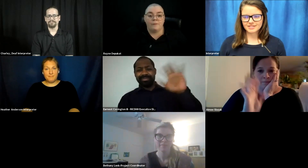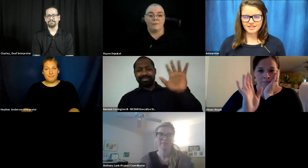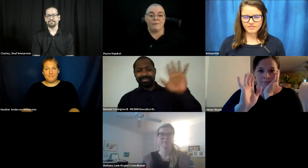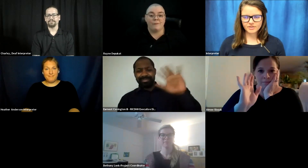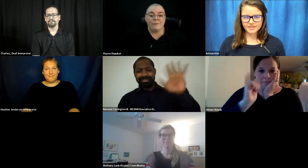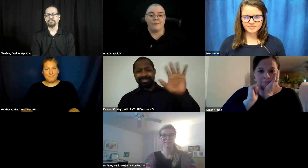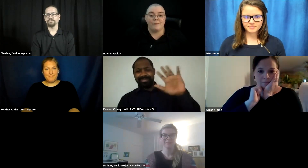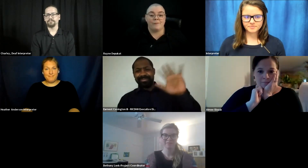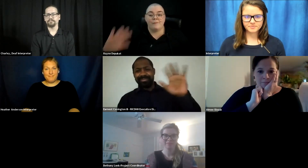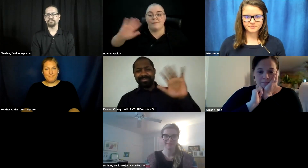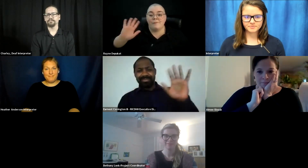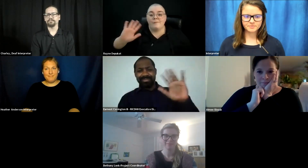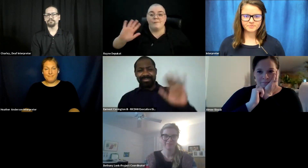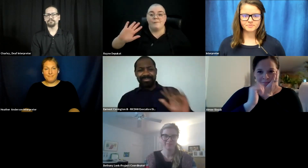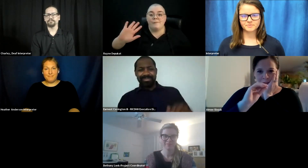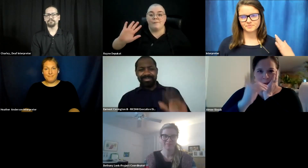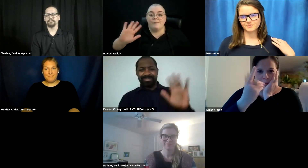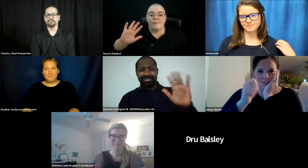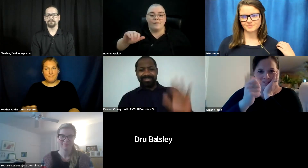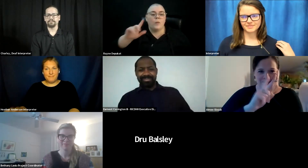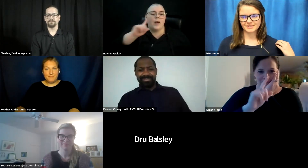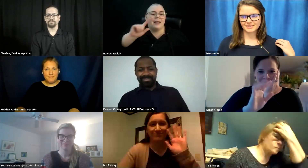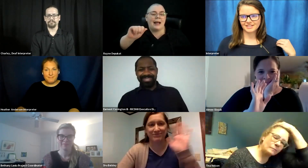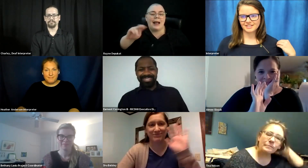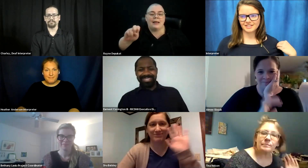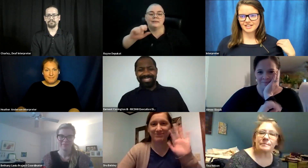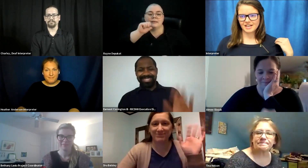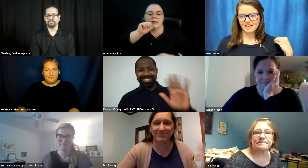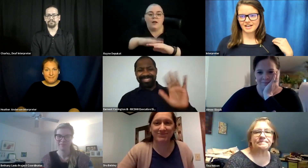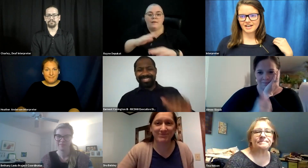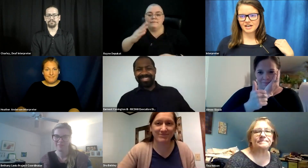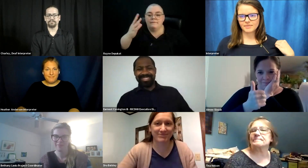We can see everyone.